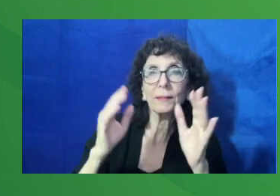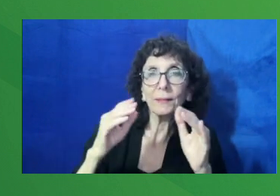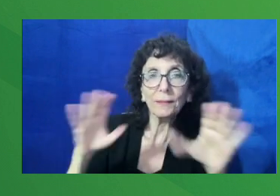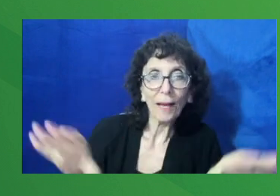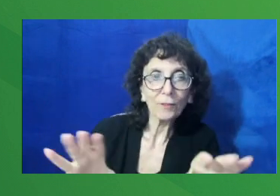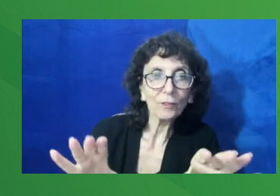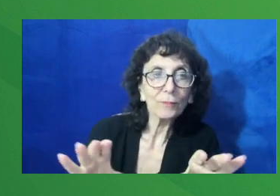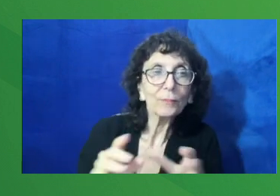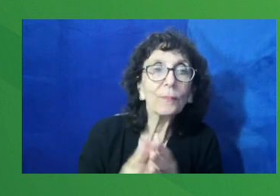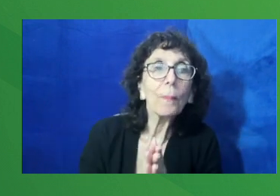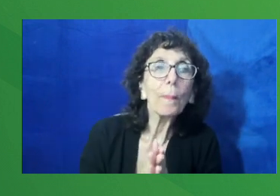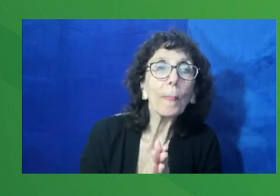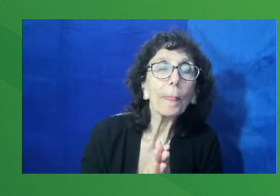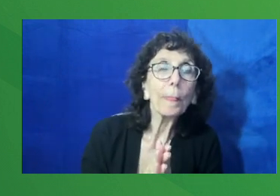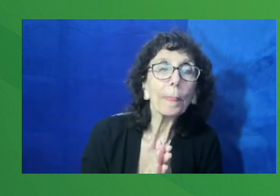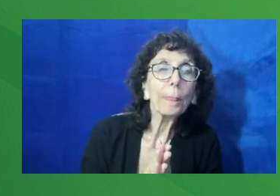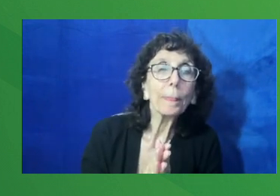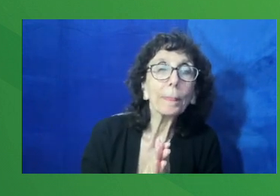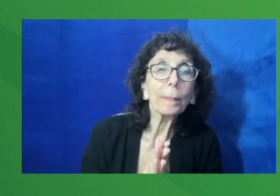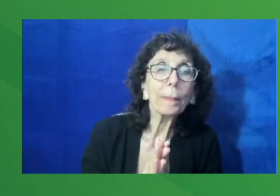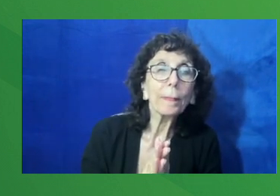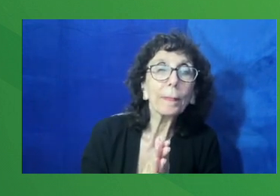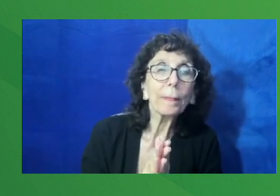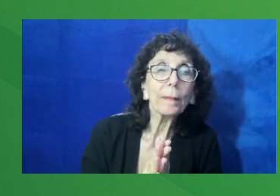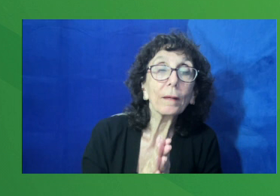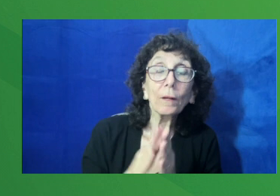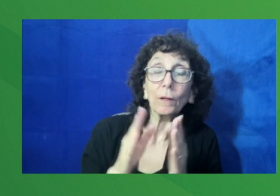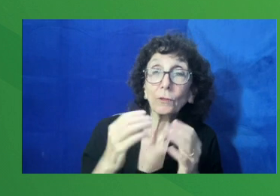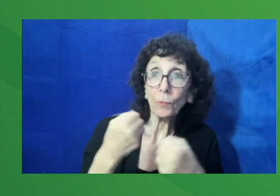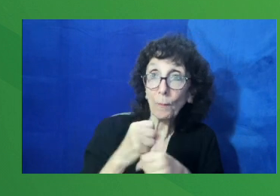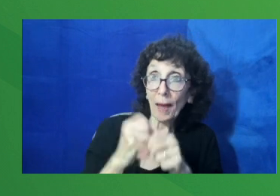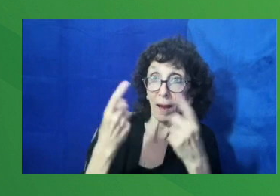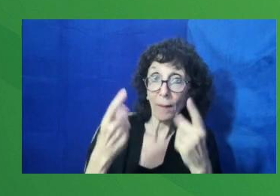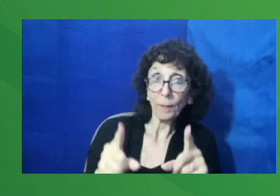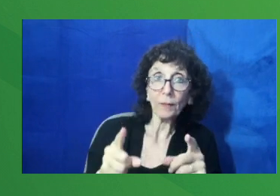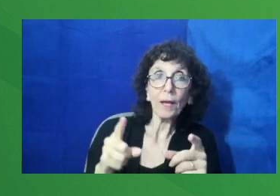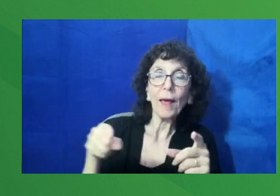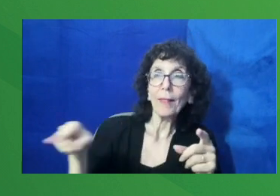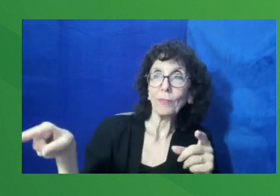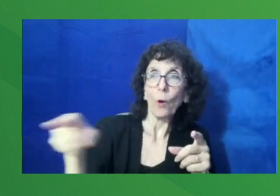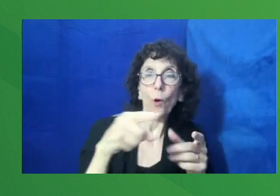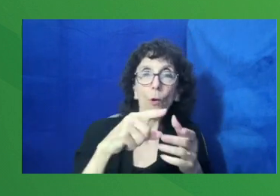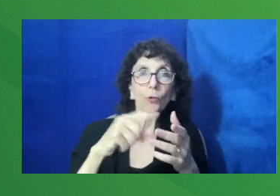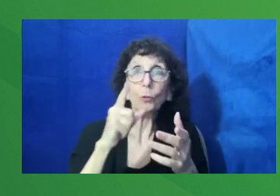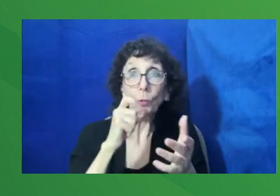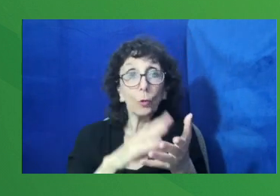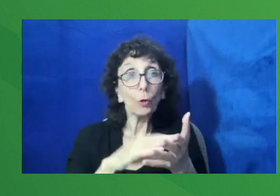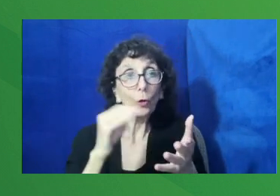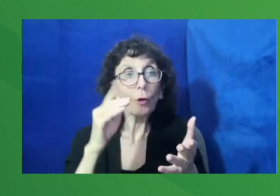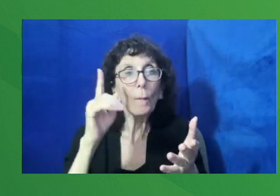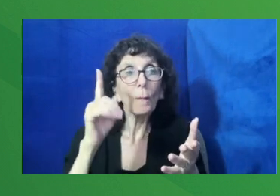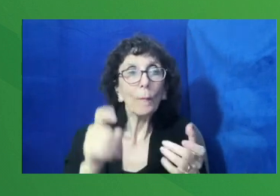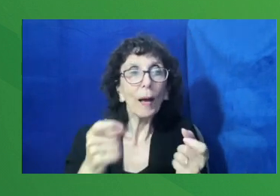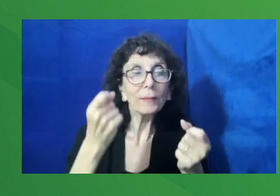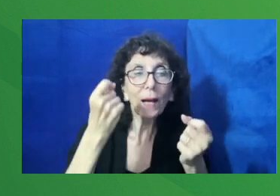other things, in order to do that work, learners need to develop an understanding of who makes